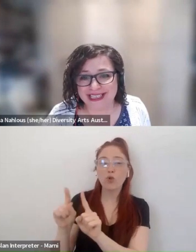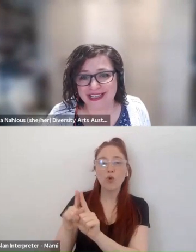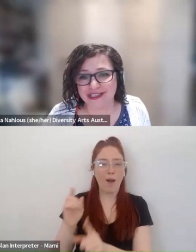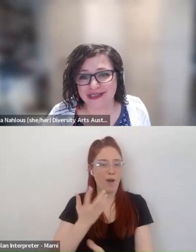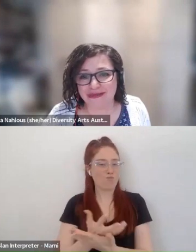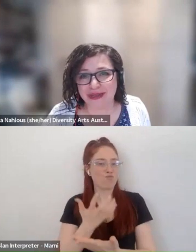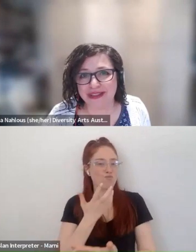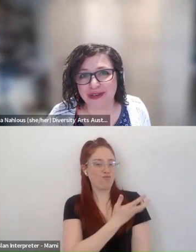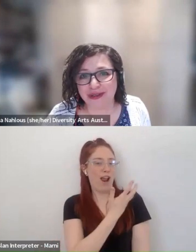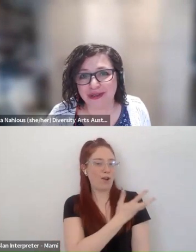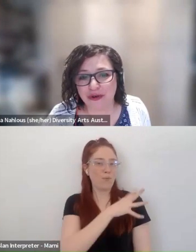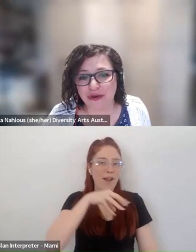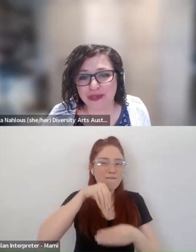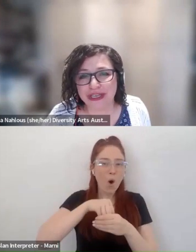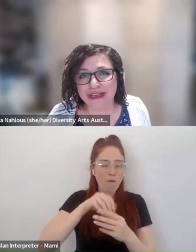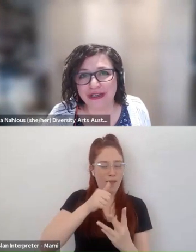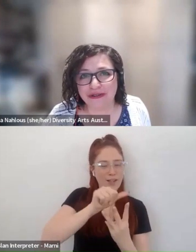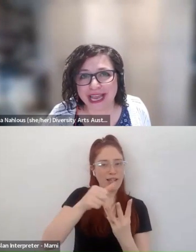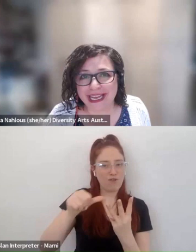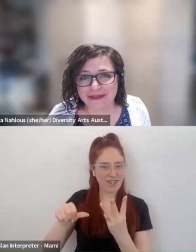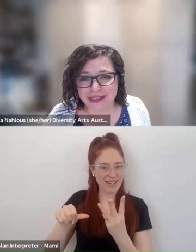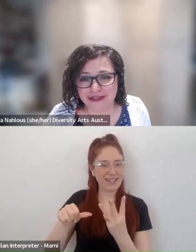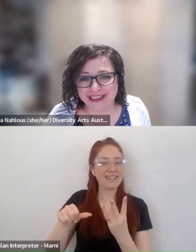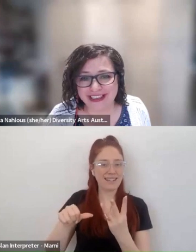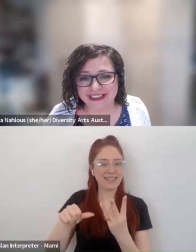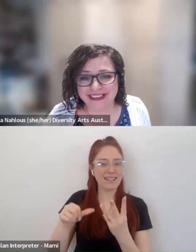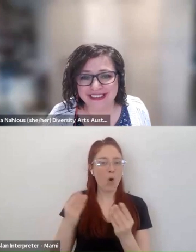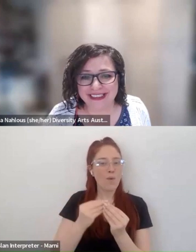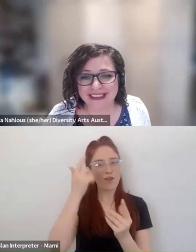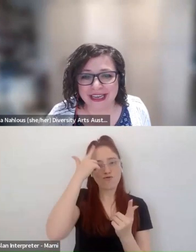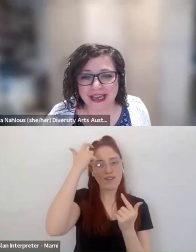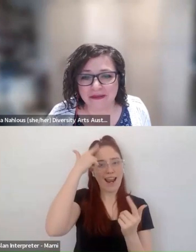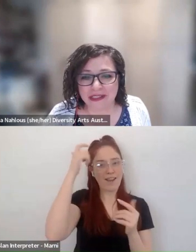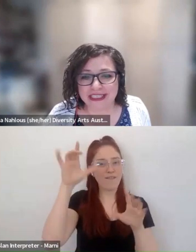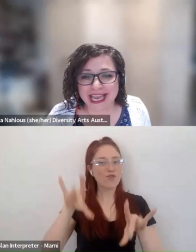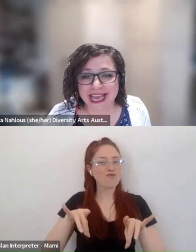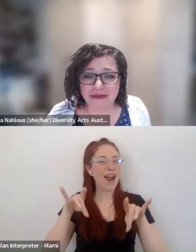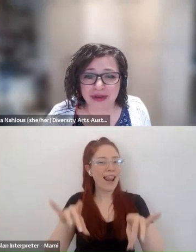sessions with the newly formed creative Australia. Today, we're